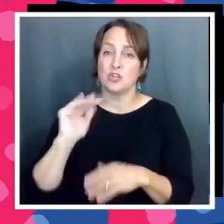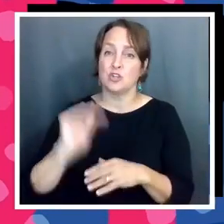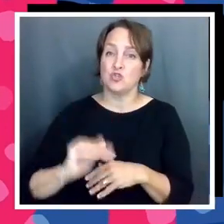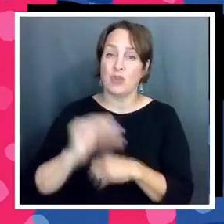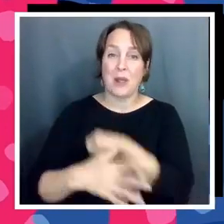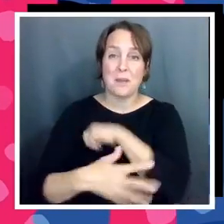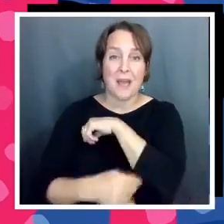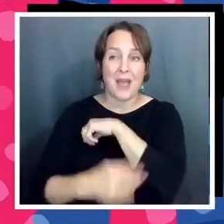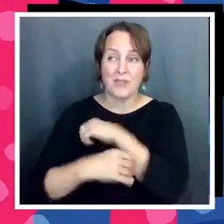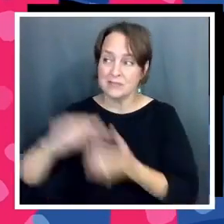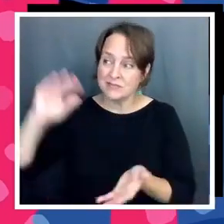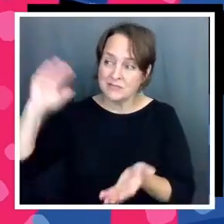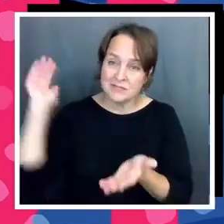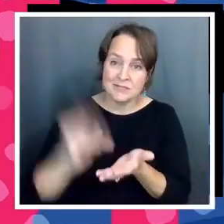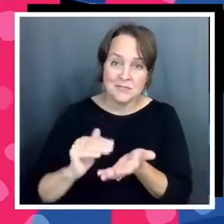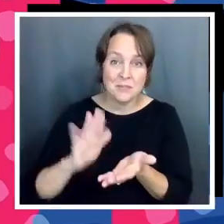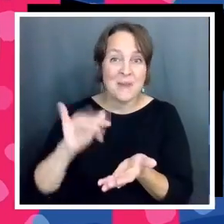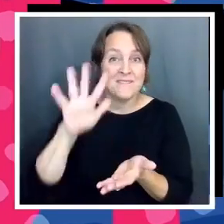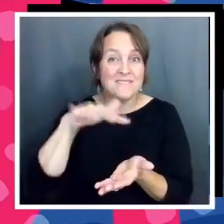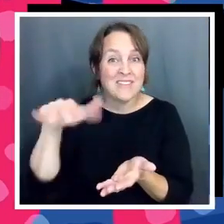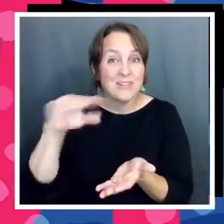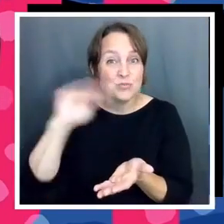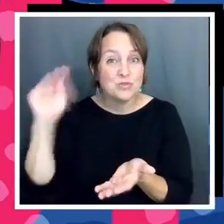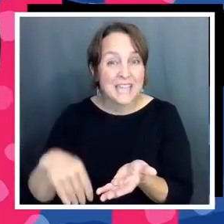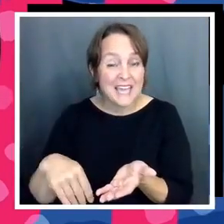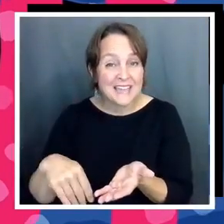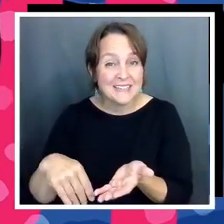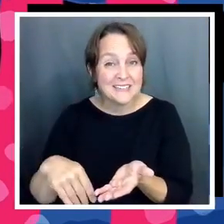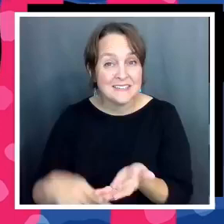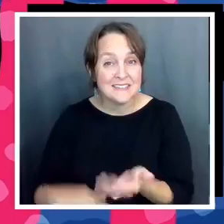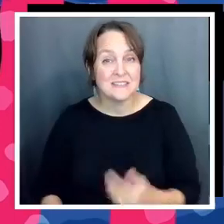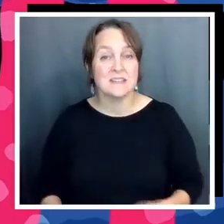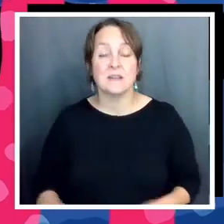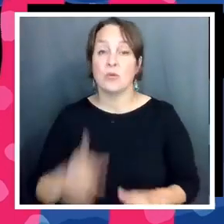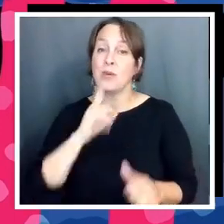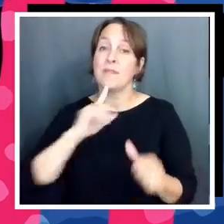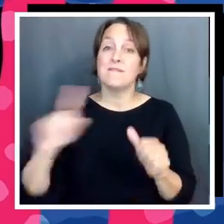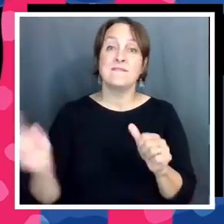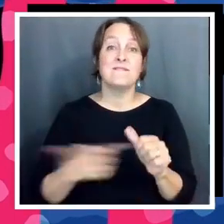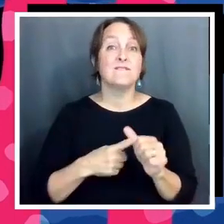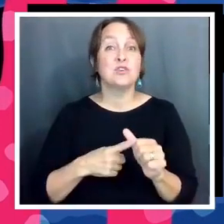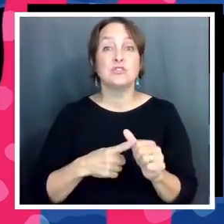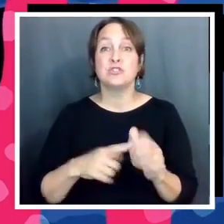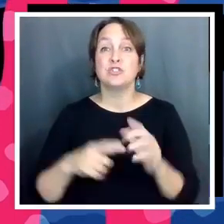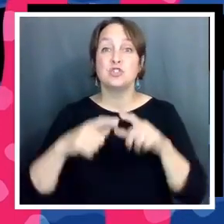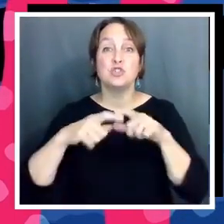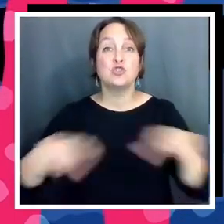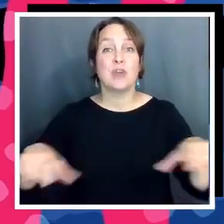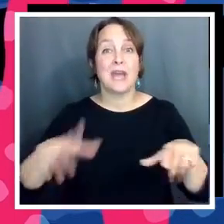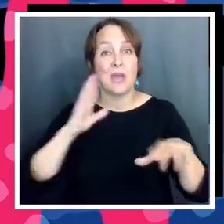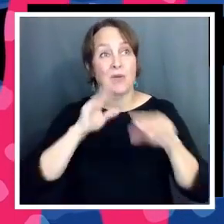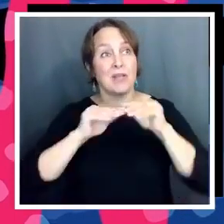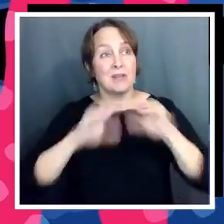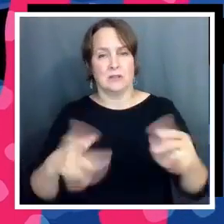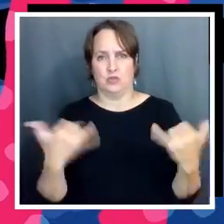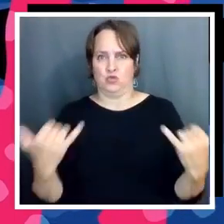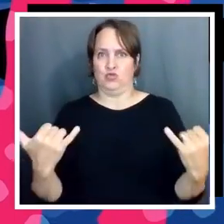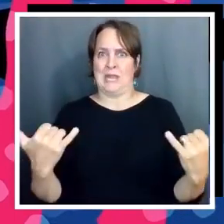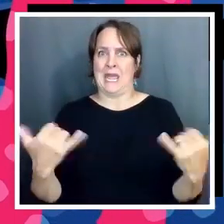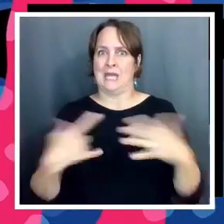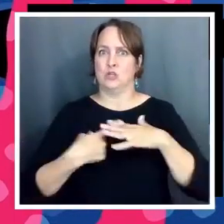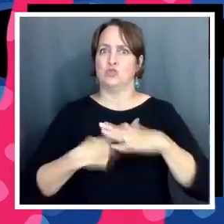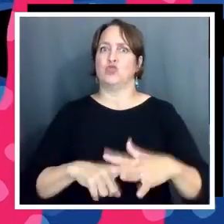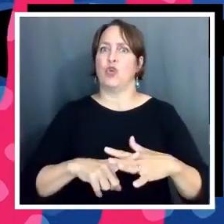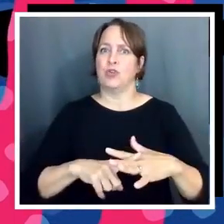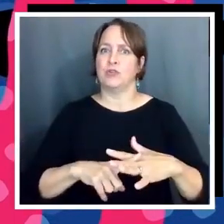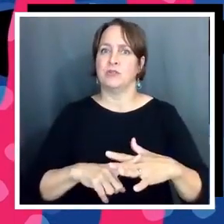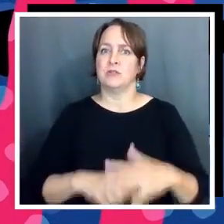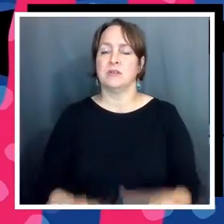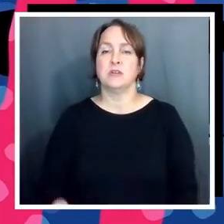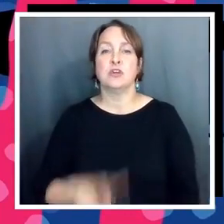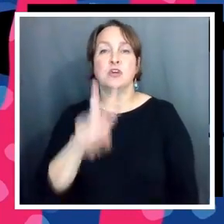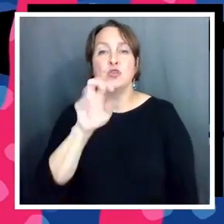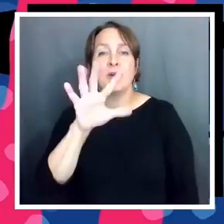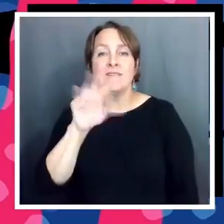LIFELINE TO THE MIDDLE CLASS,